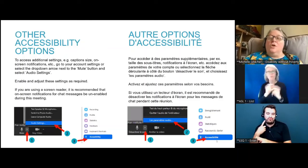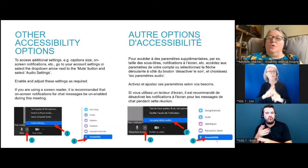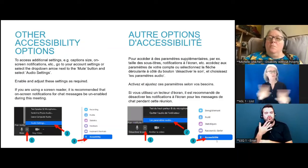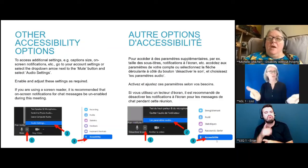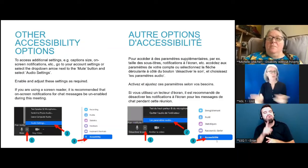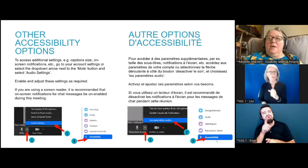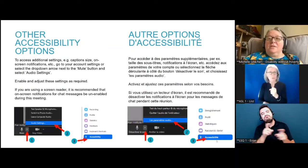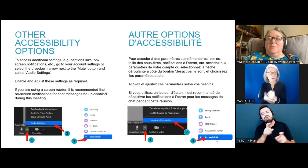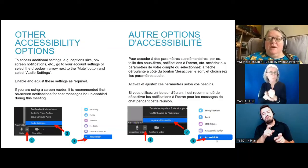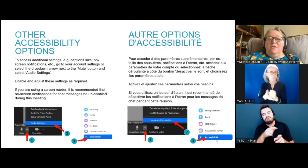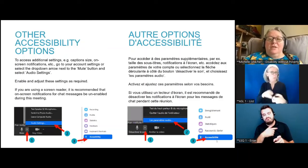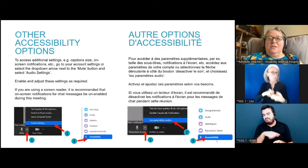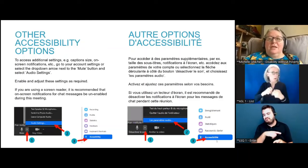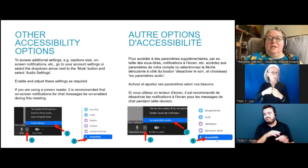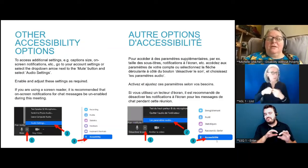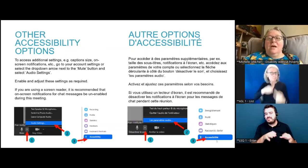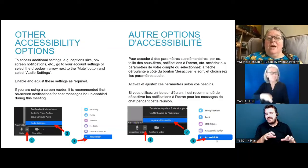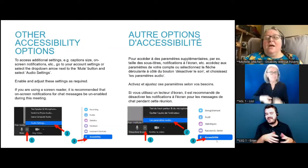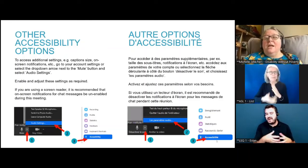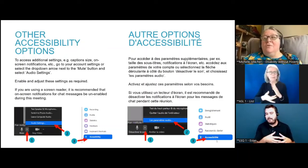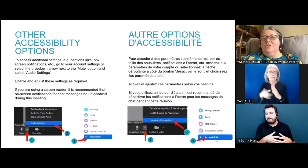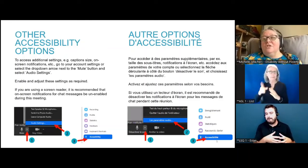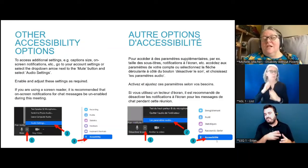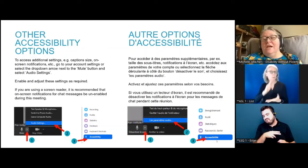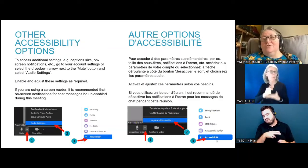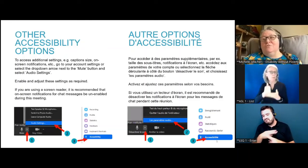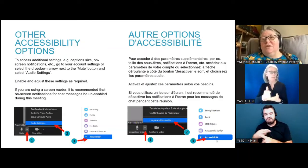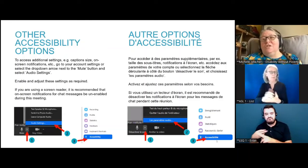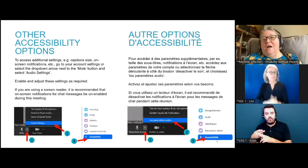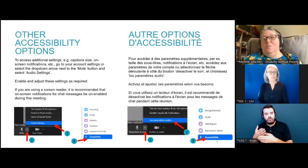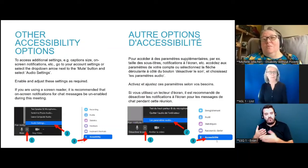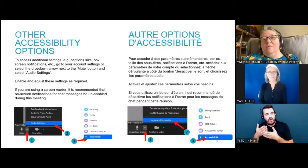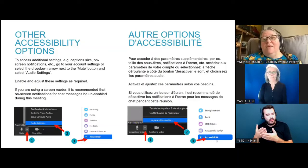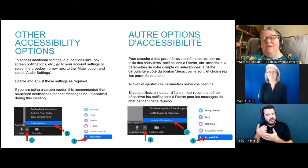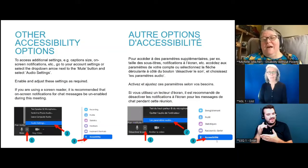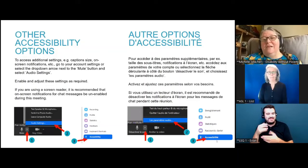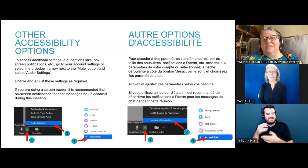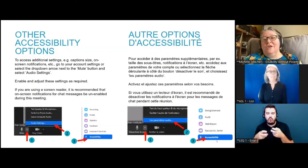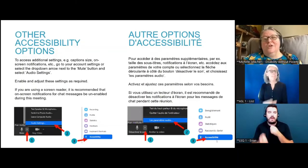YOU MAY BE EXPERIENCING. AND ILL-JUST LIKE TO REACH OUT WITH MY THANKS